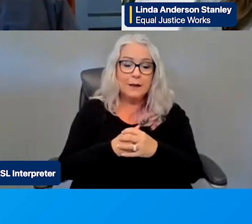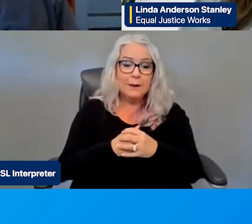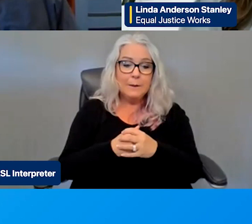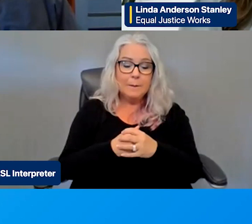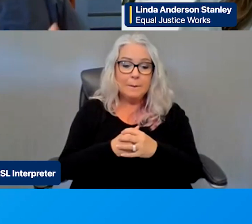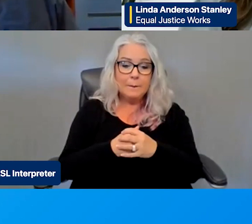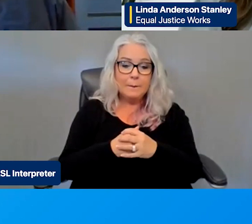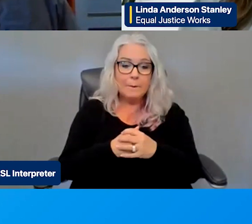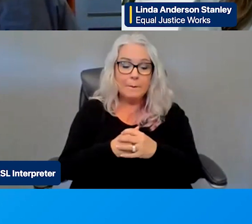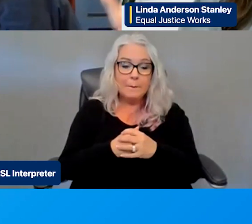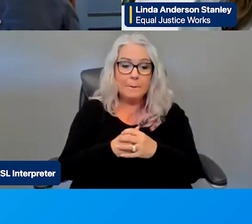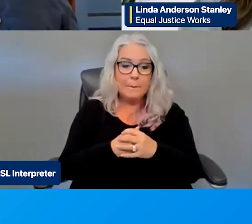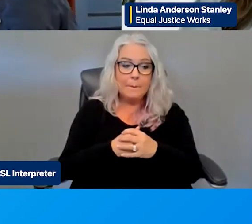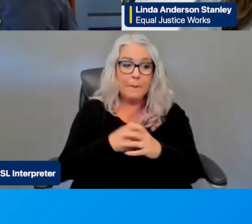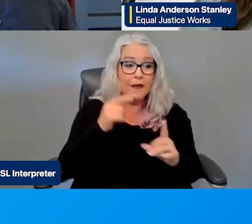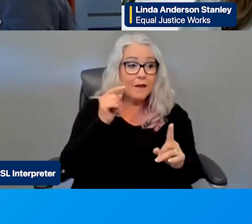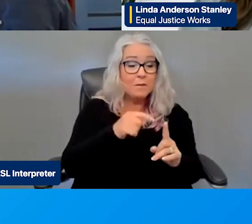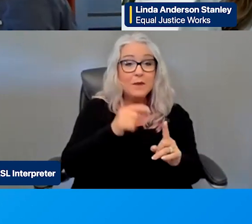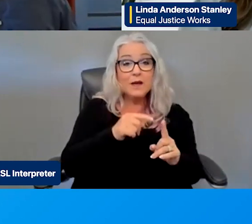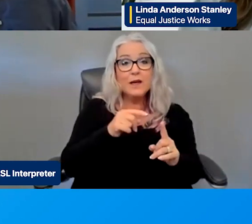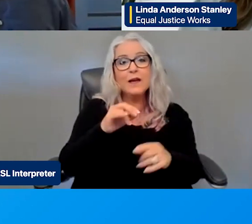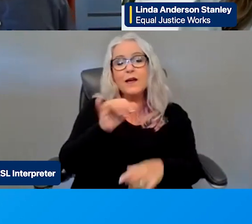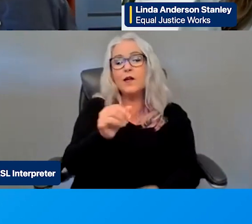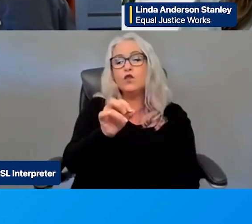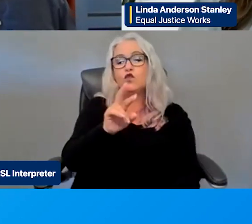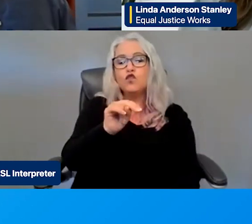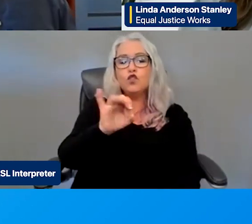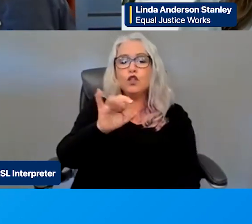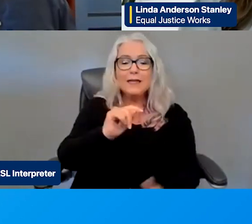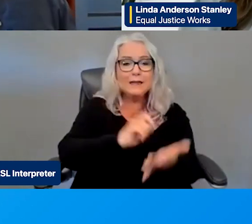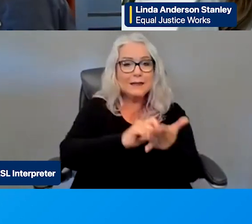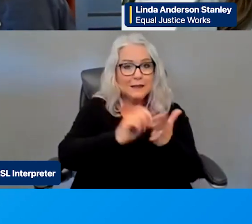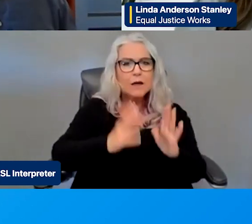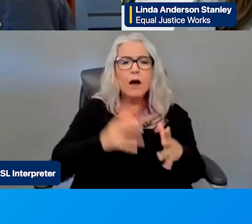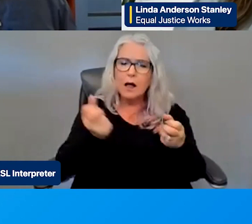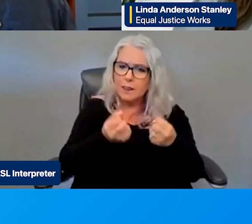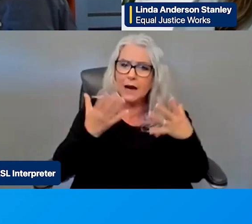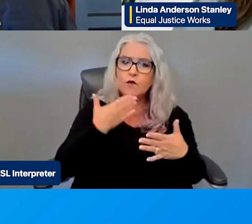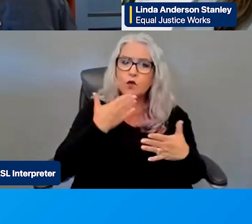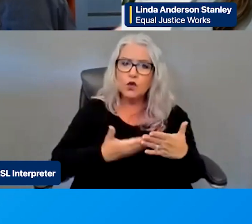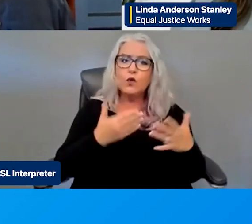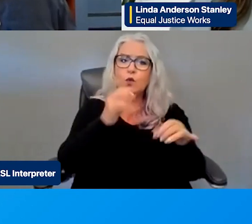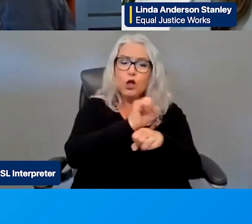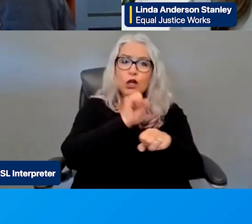interesting journalists. Journalism is not what it used to be. There is a lot of great work being done on line that can get